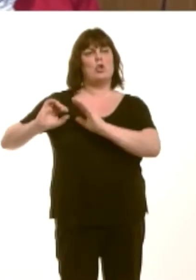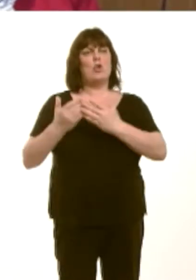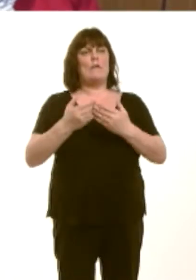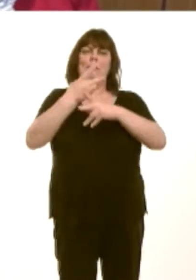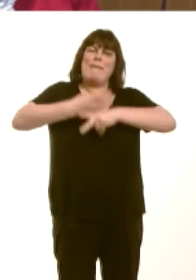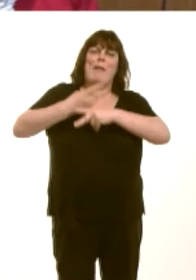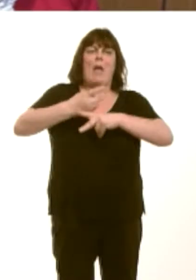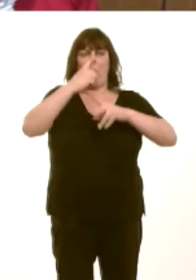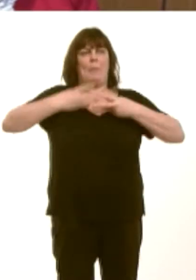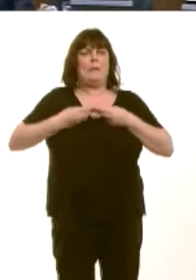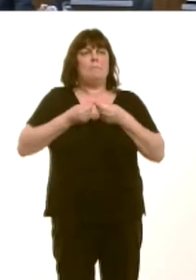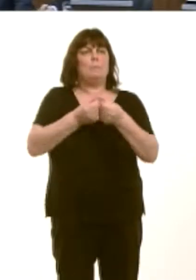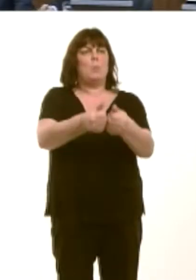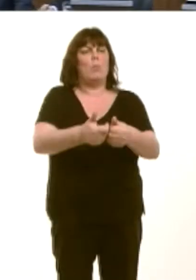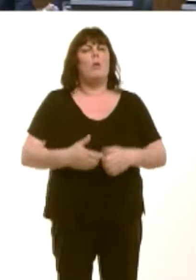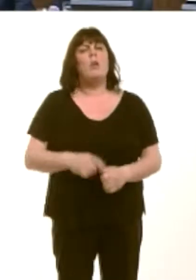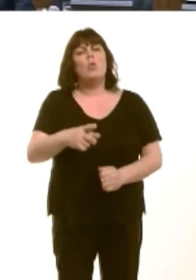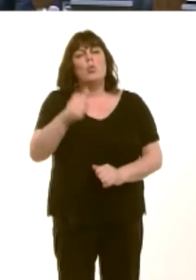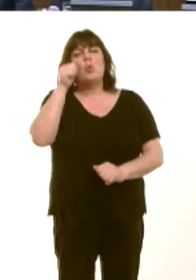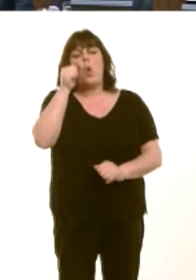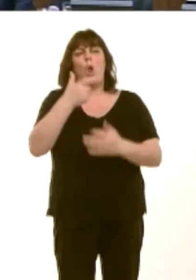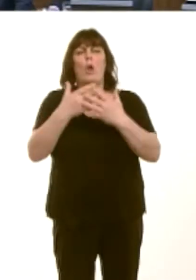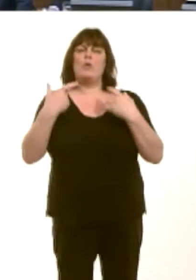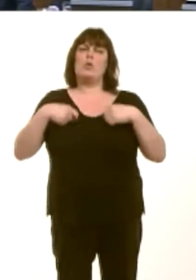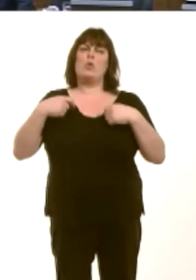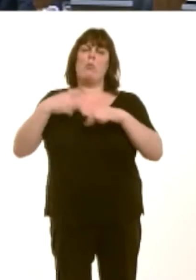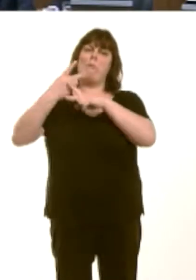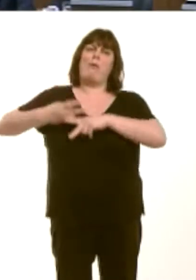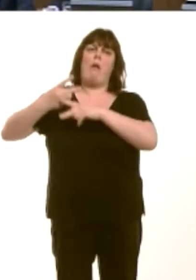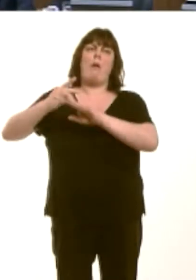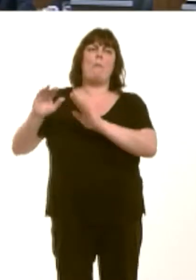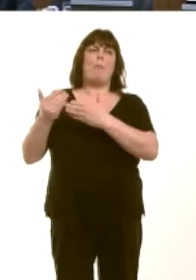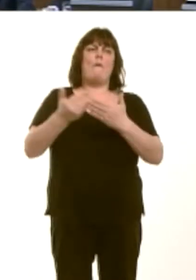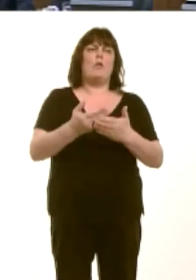As she will know, quite often, social care provision is provided effectively across the